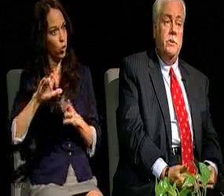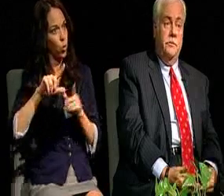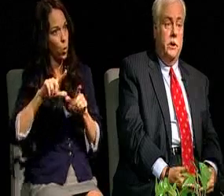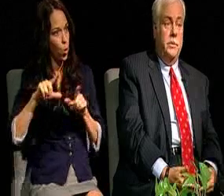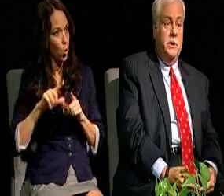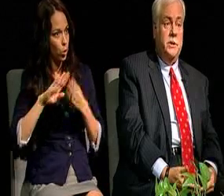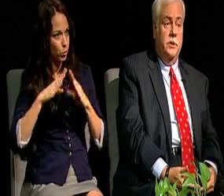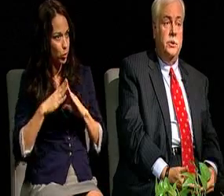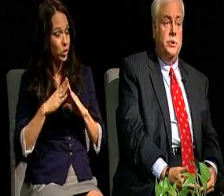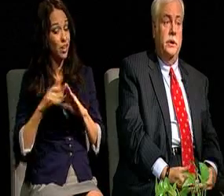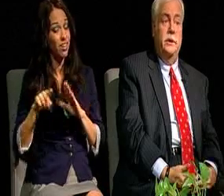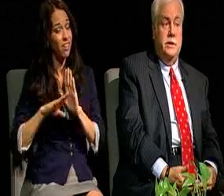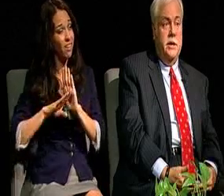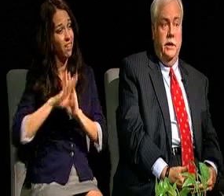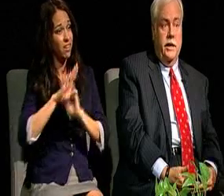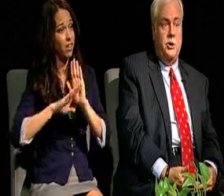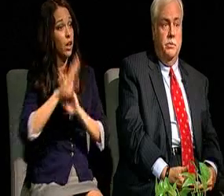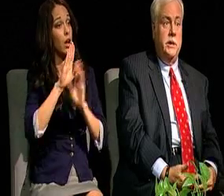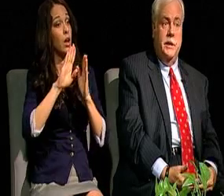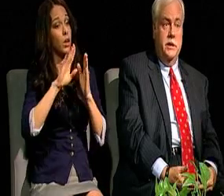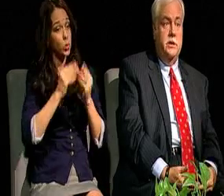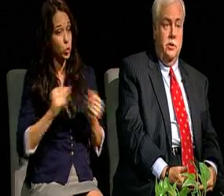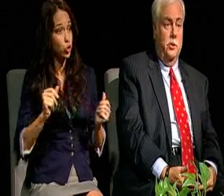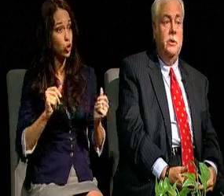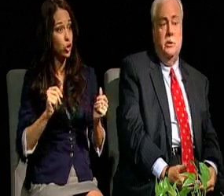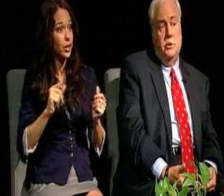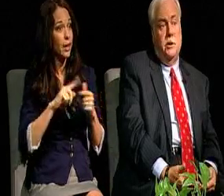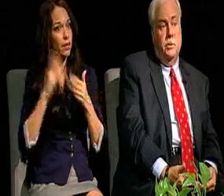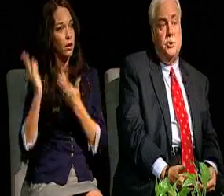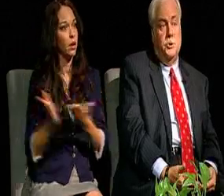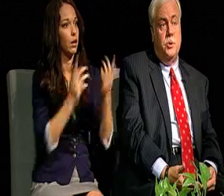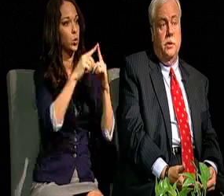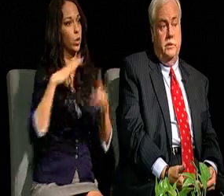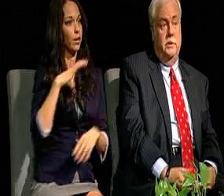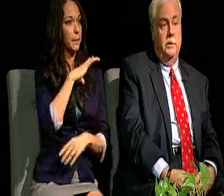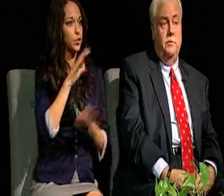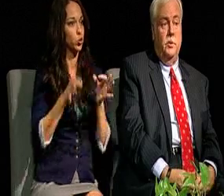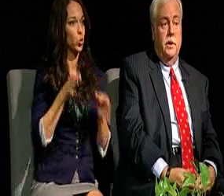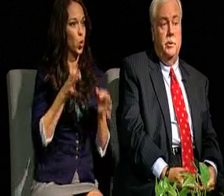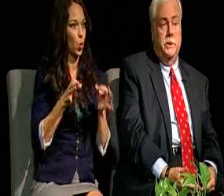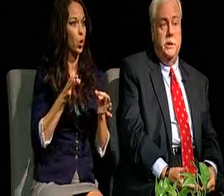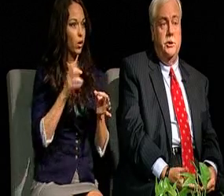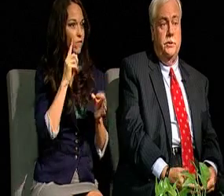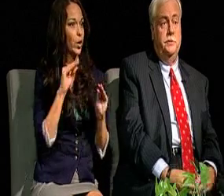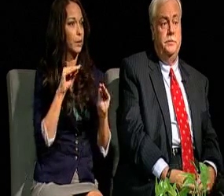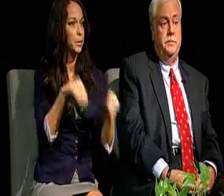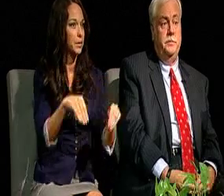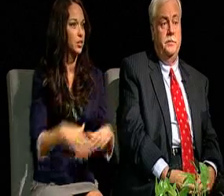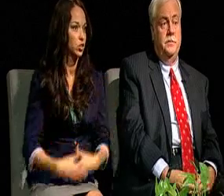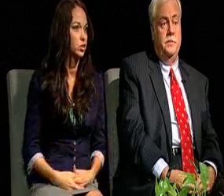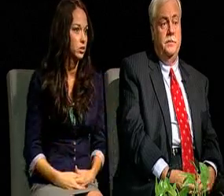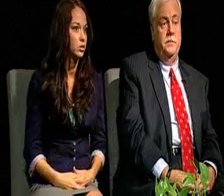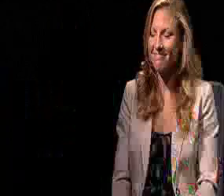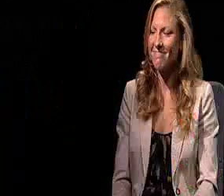developing a solution, and then taking action by taking it to... to the Commissioners Court for implementation.